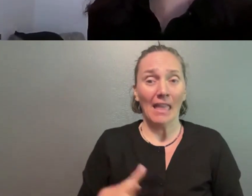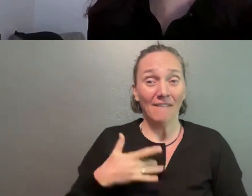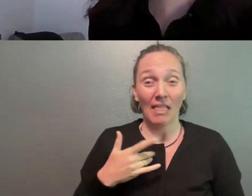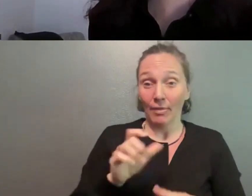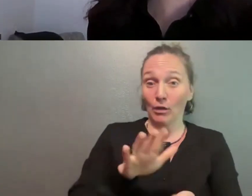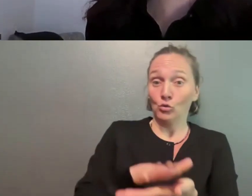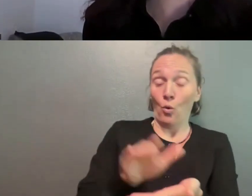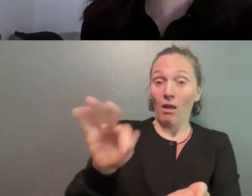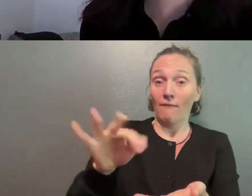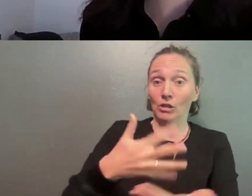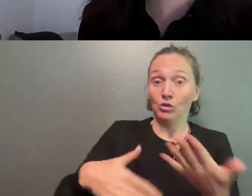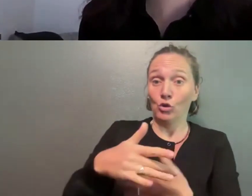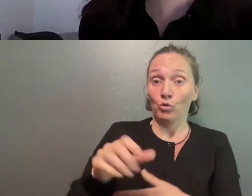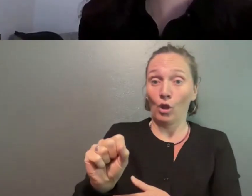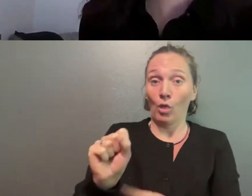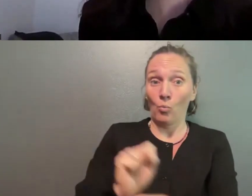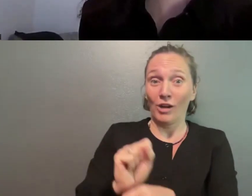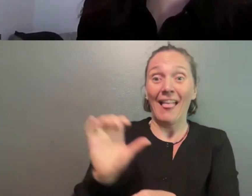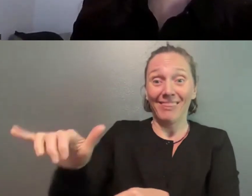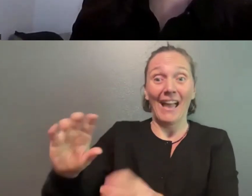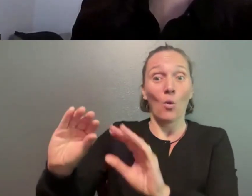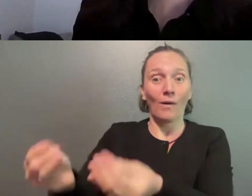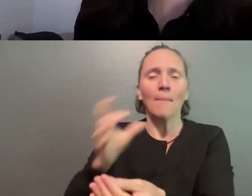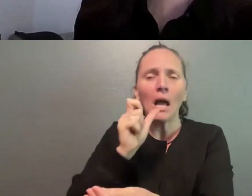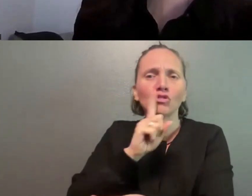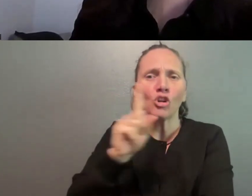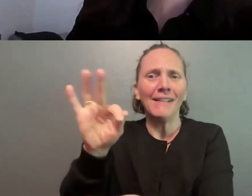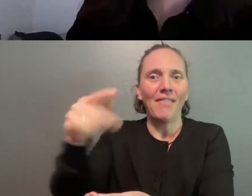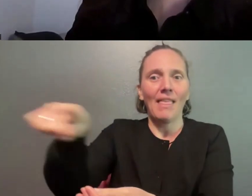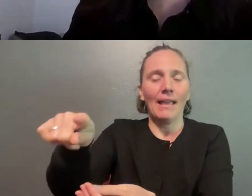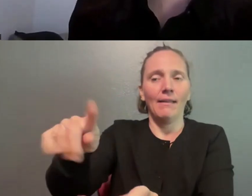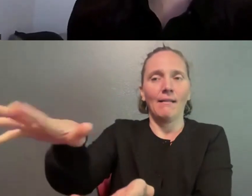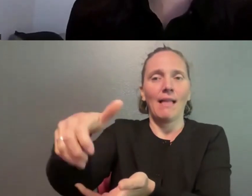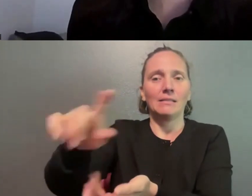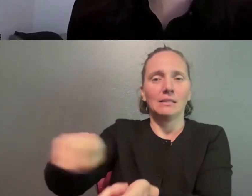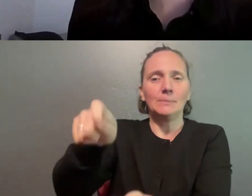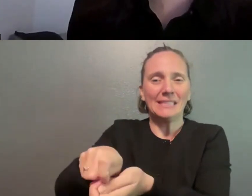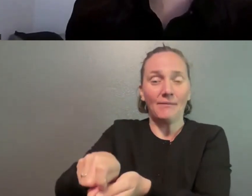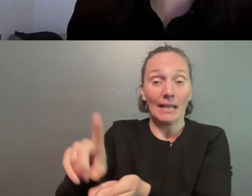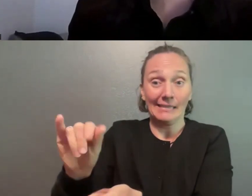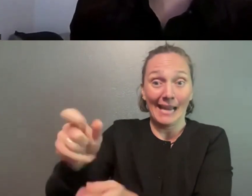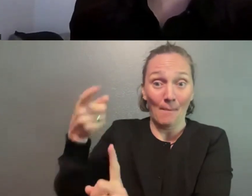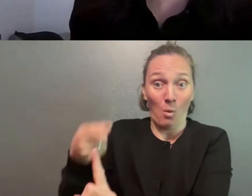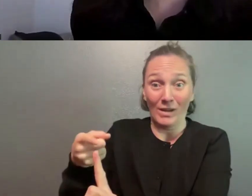that organization, I'm not sure collect that specific data point. But one other place that we have done